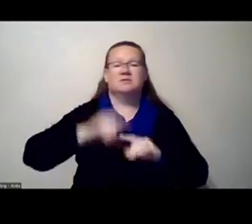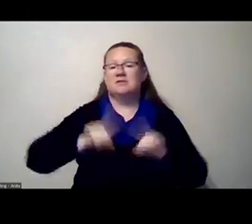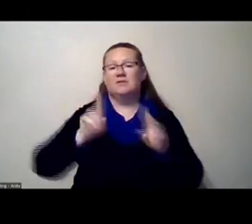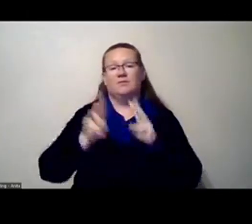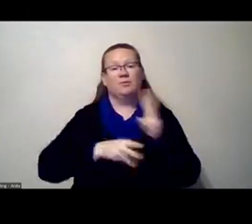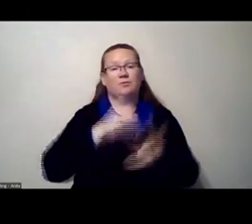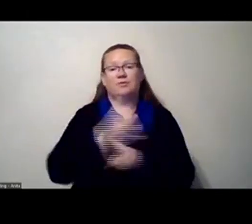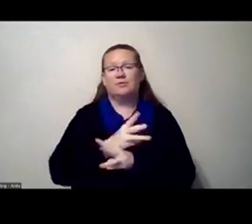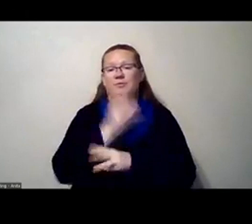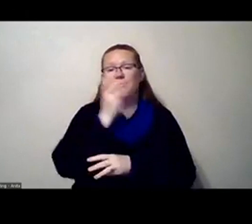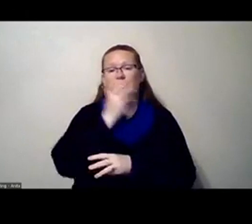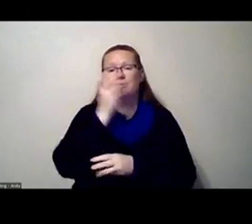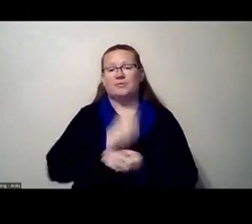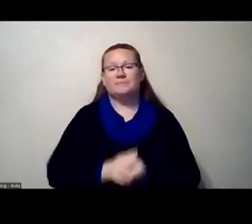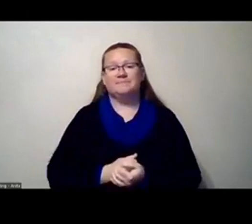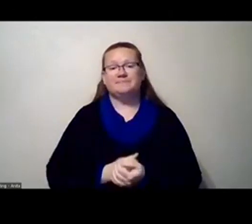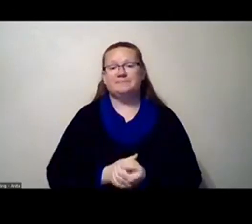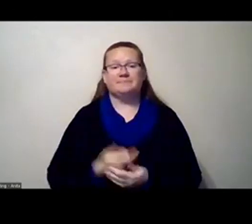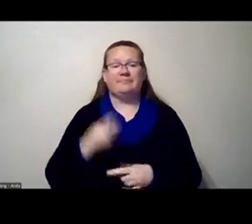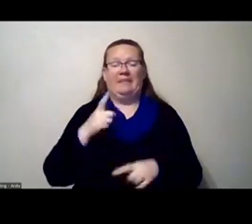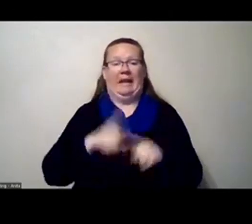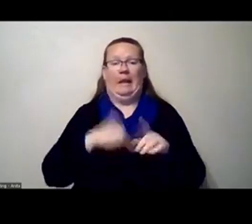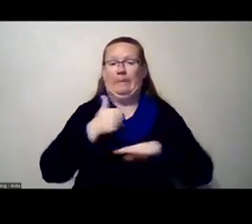I I don't blame it.